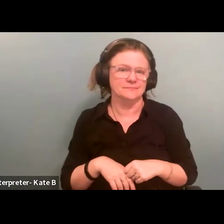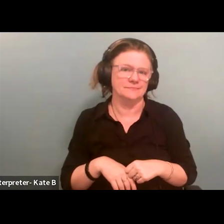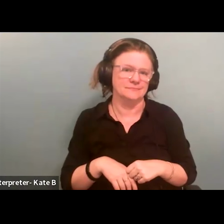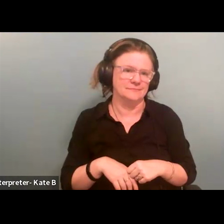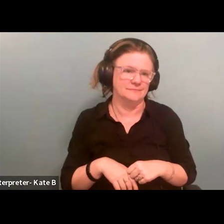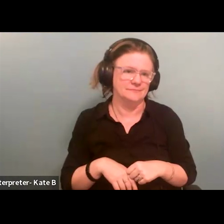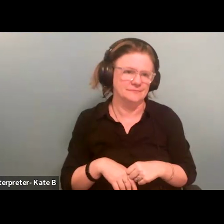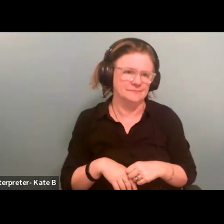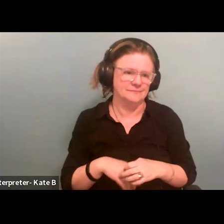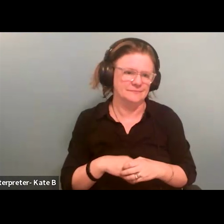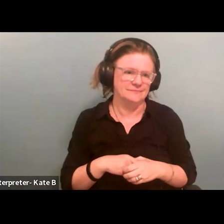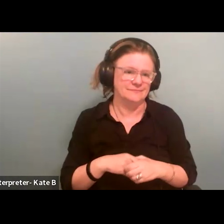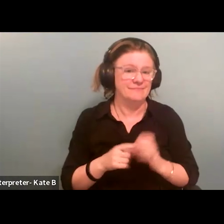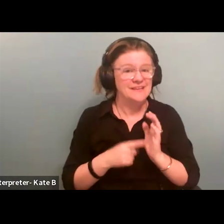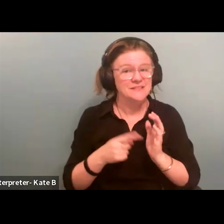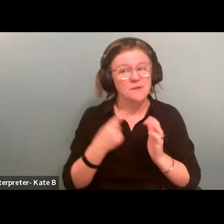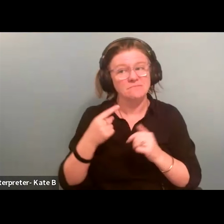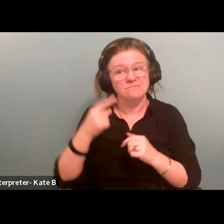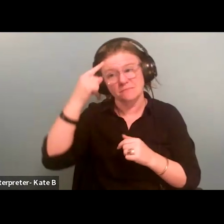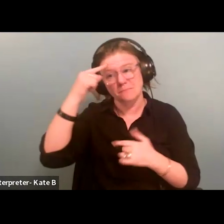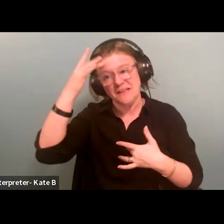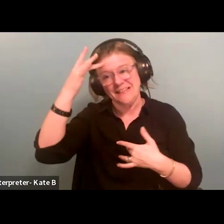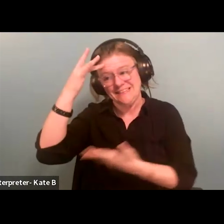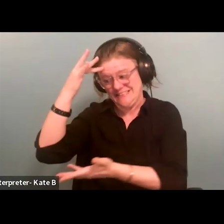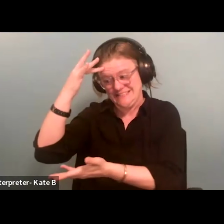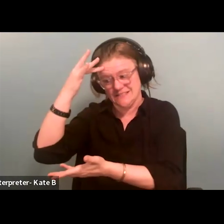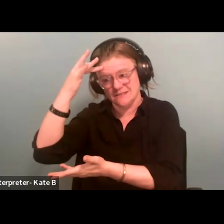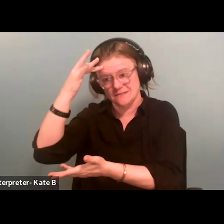and sometimes mental illness, too, not only by the caregiver,